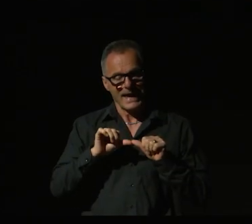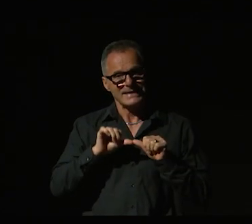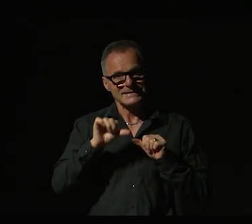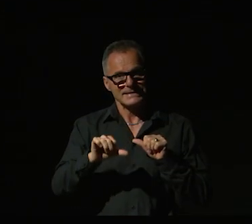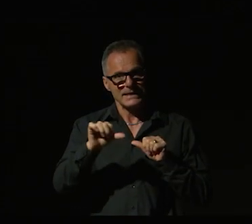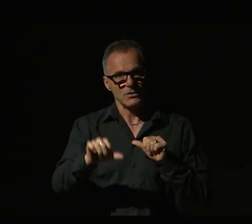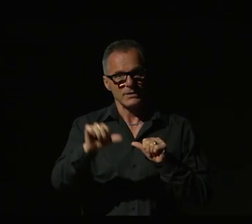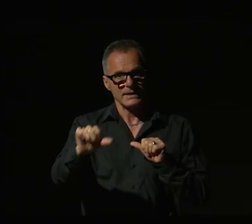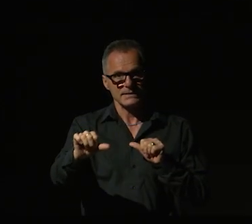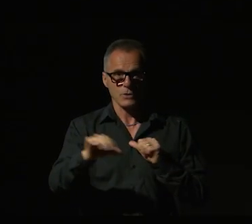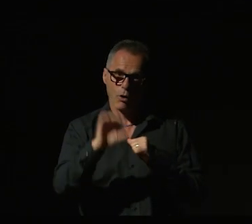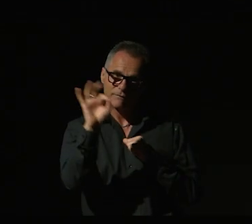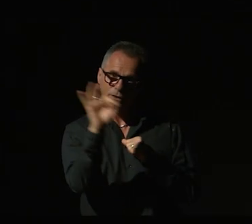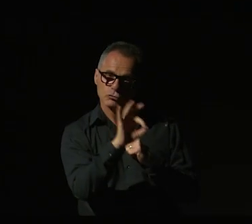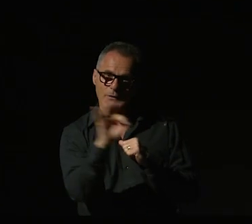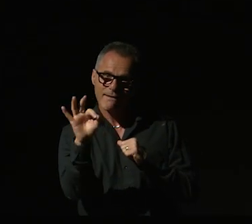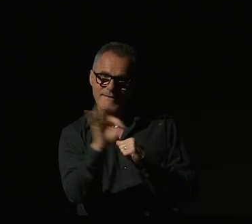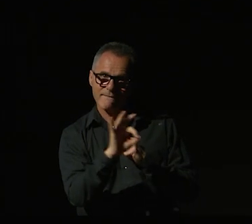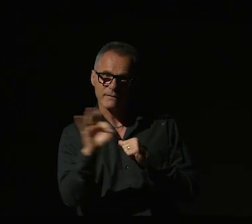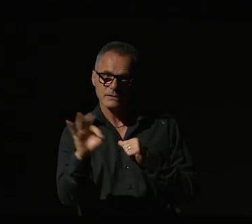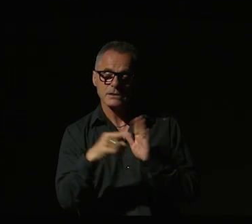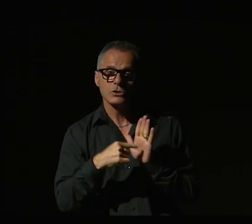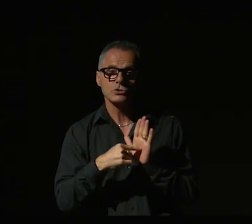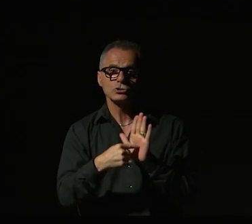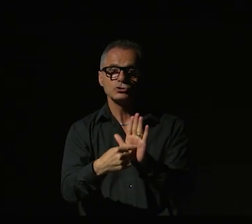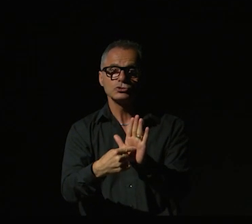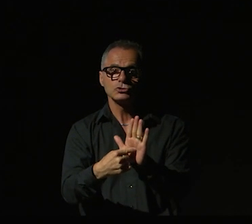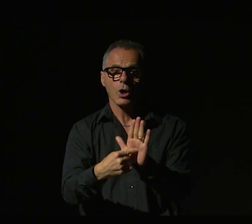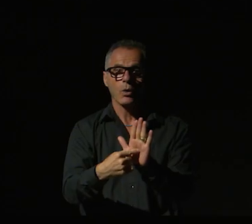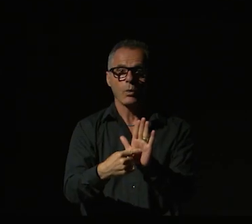that showed images depicted in the gallery